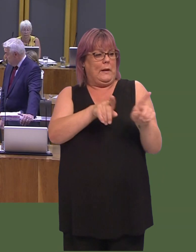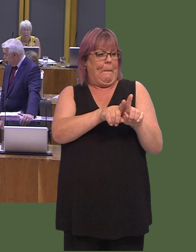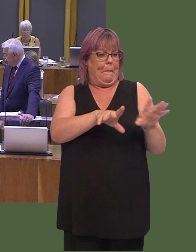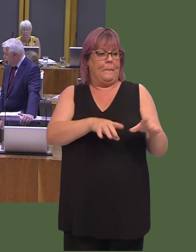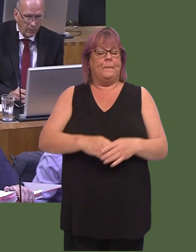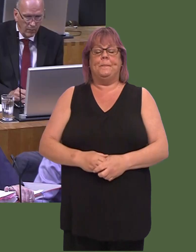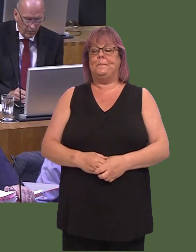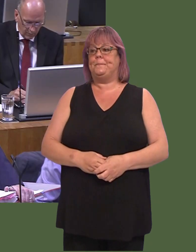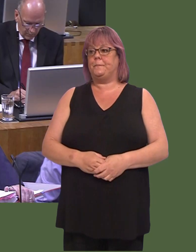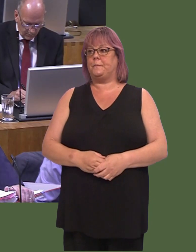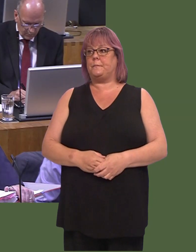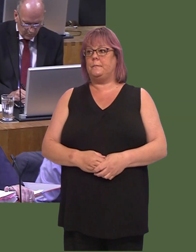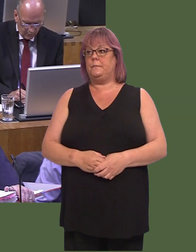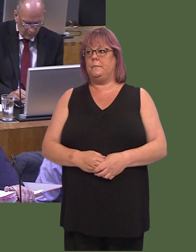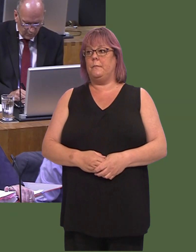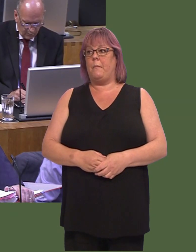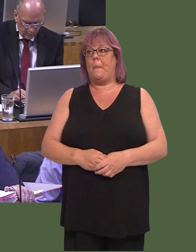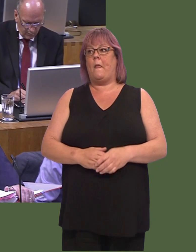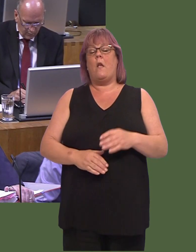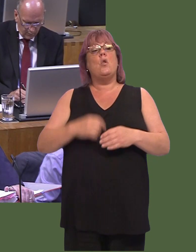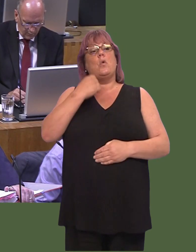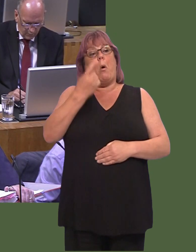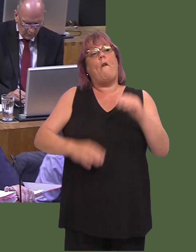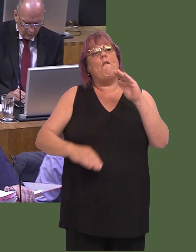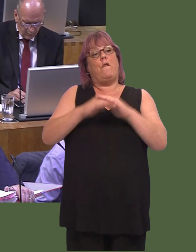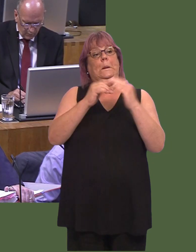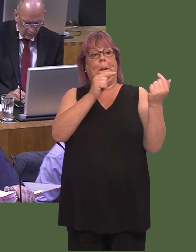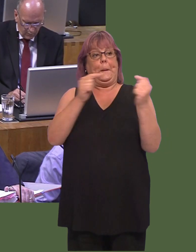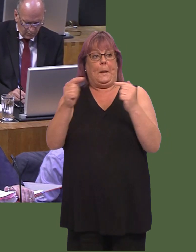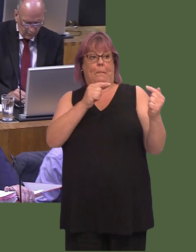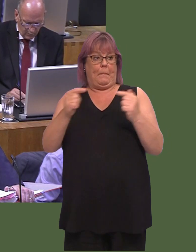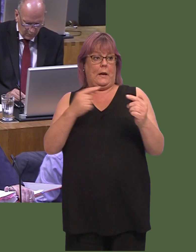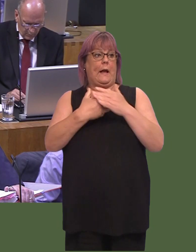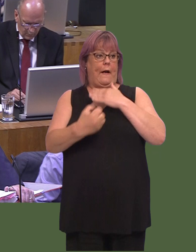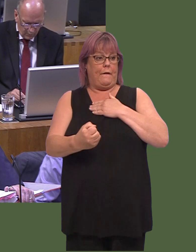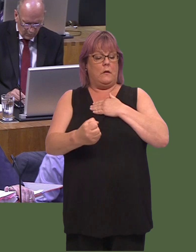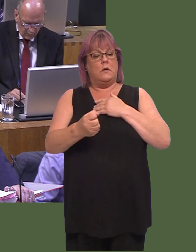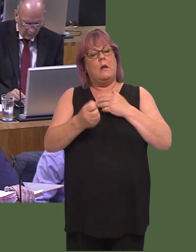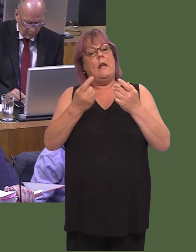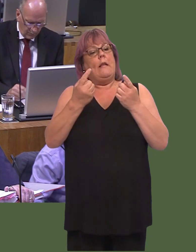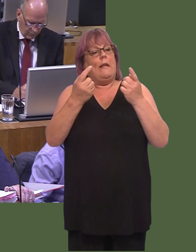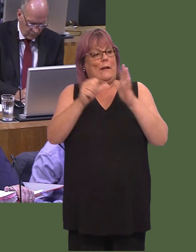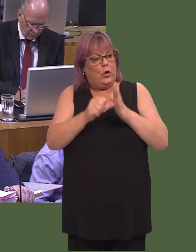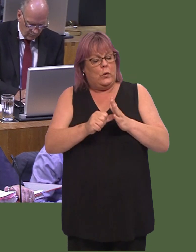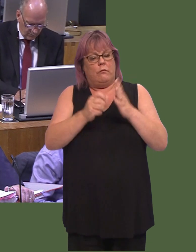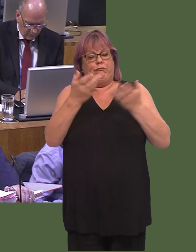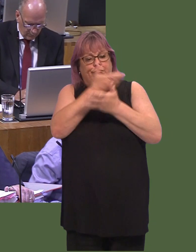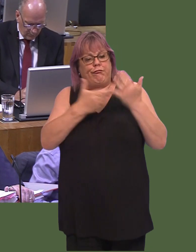response that she would want to see, and other members of the committee. There will, of course, be a fuller debate tomorrow, and these issues can be explored